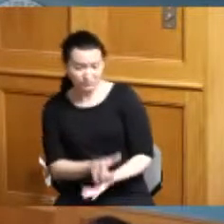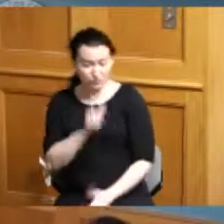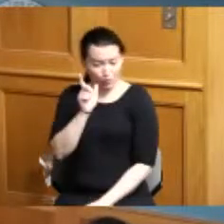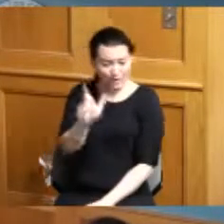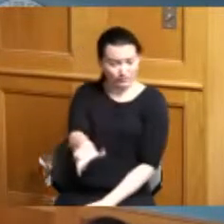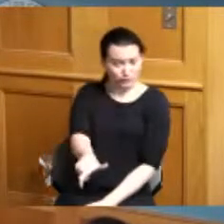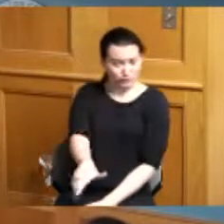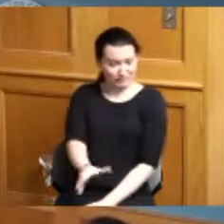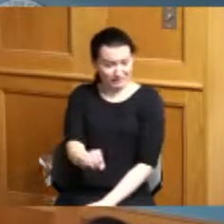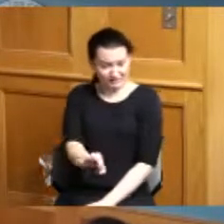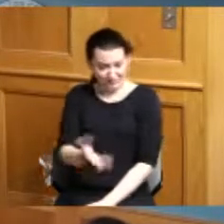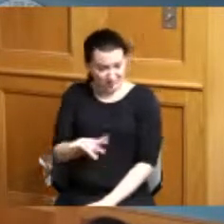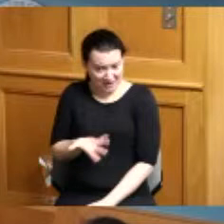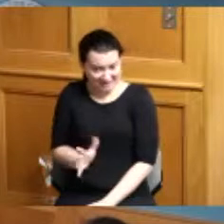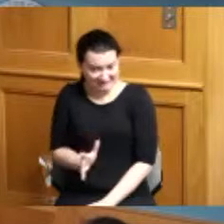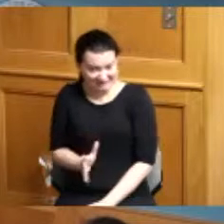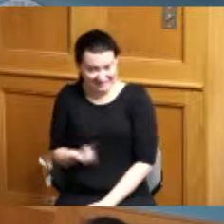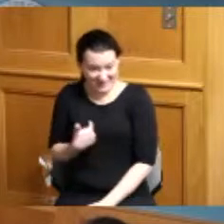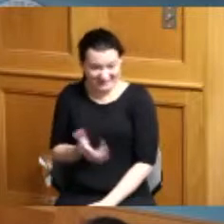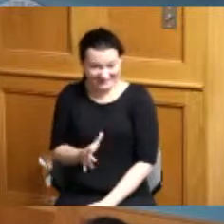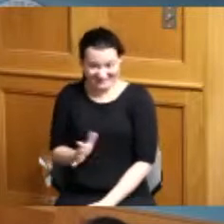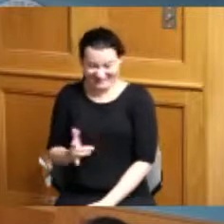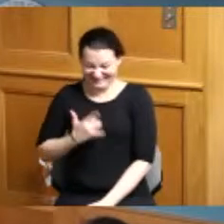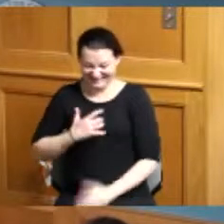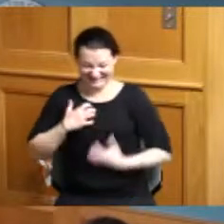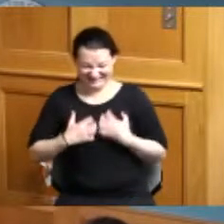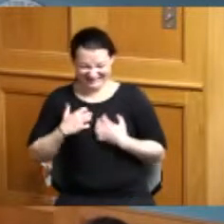to what would you we don't want to put you if you don't feel comfortable okay